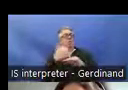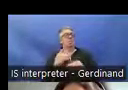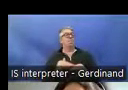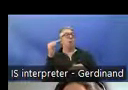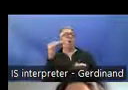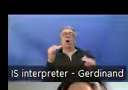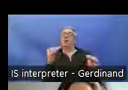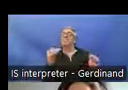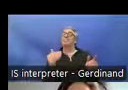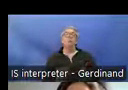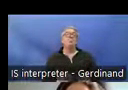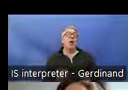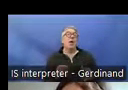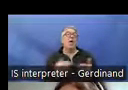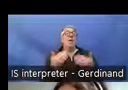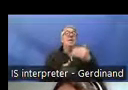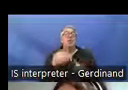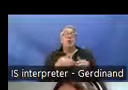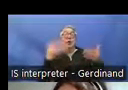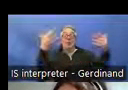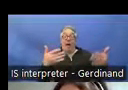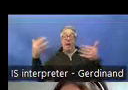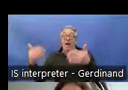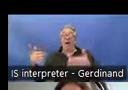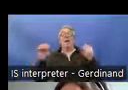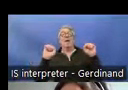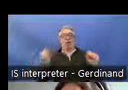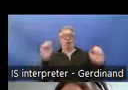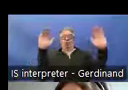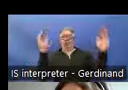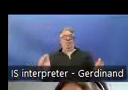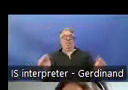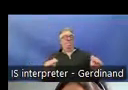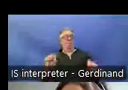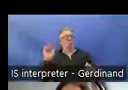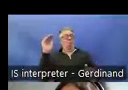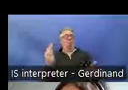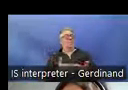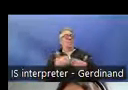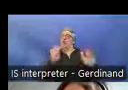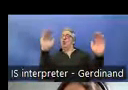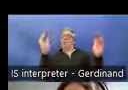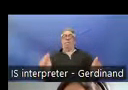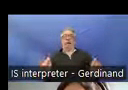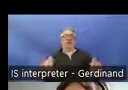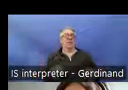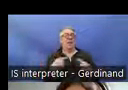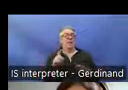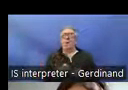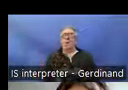There's a lot more need and research on how we can what's the ideal disability data framework